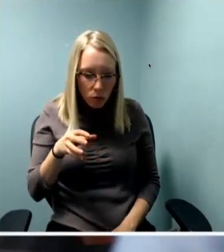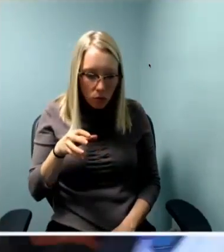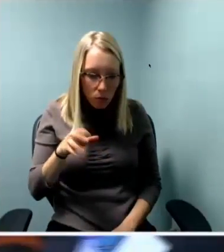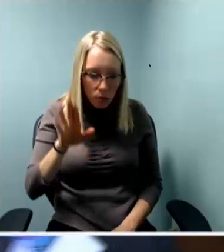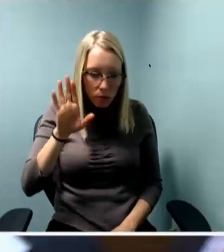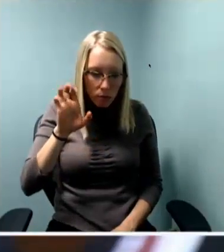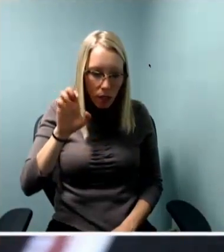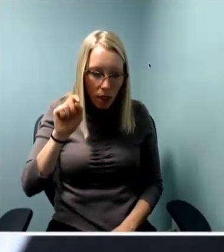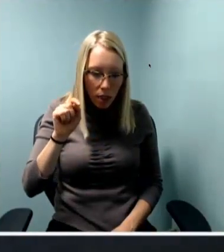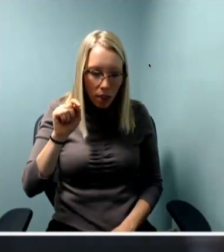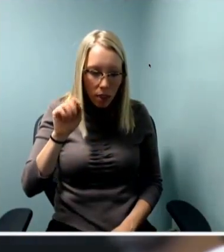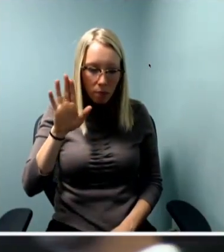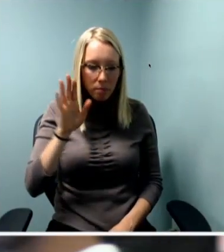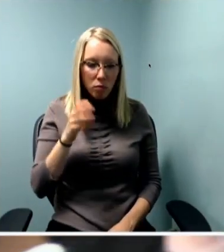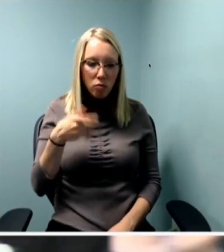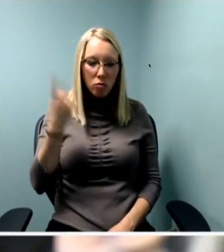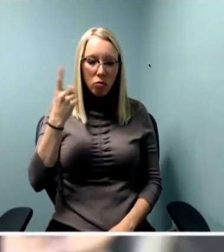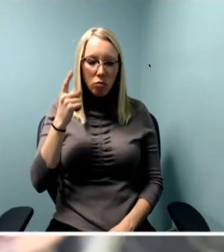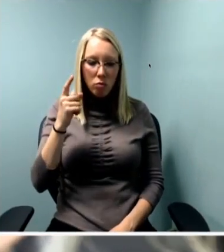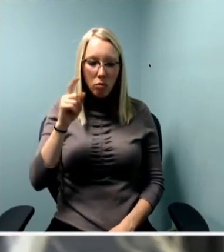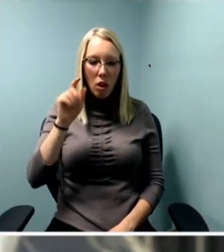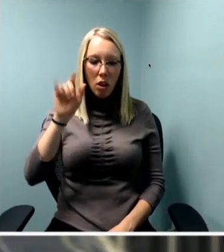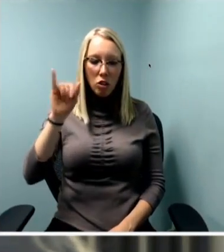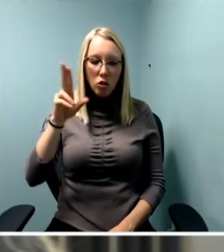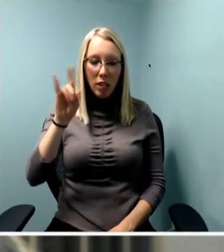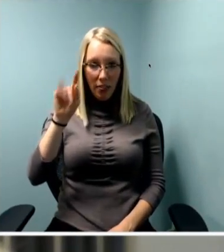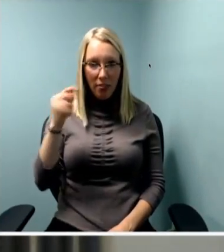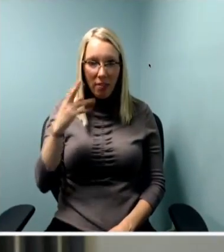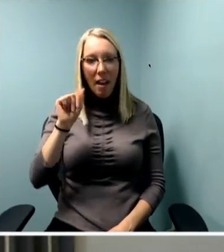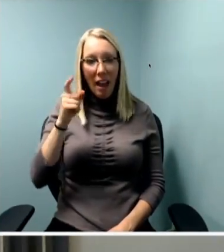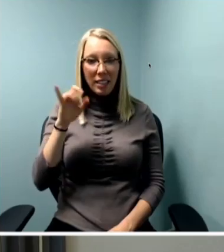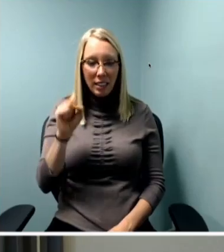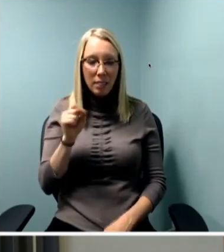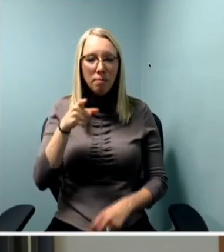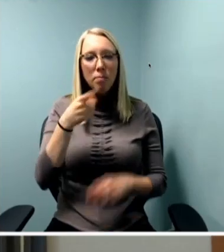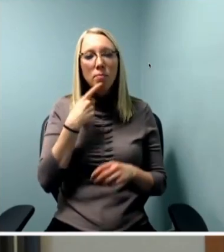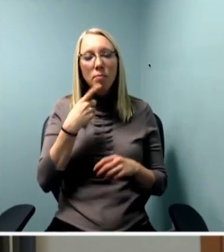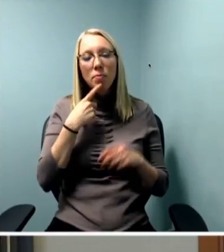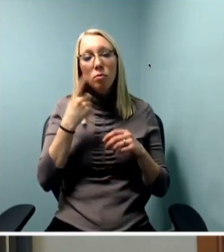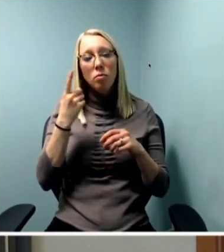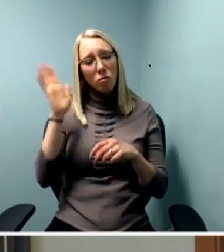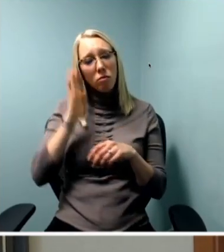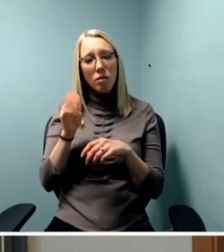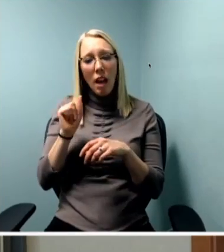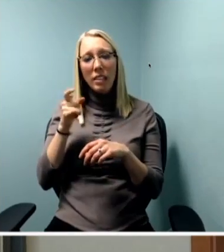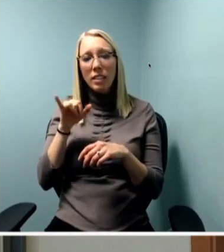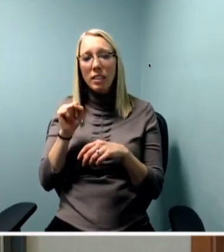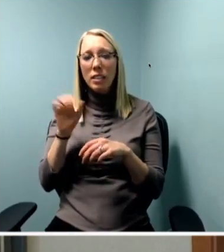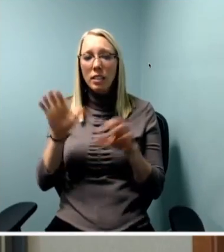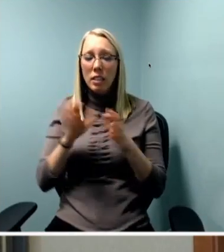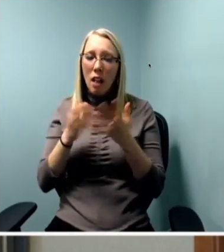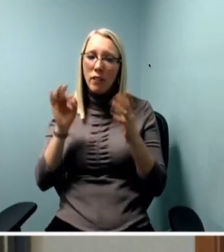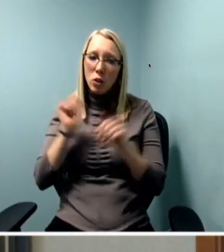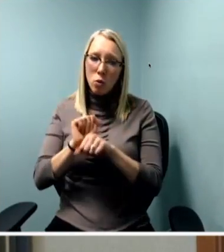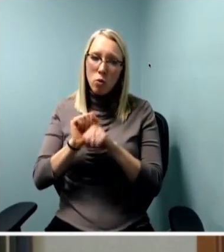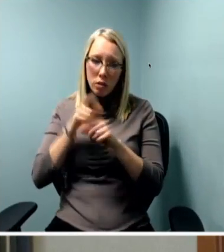Early on, AXIS did a lot of our work very specifically about disability. And one of the things that I wanted to do